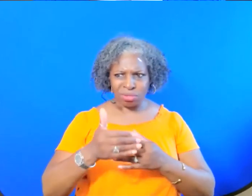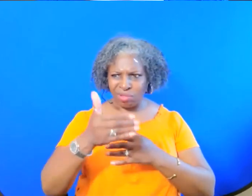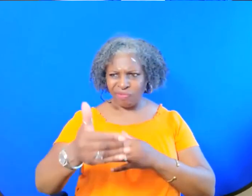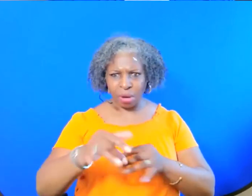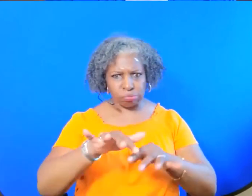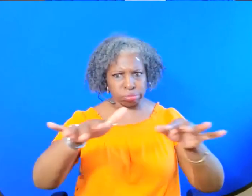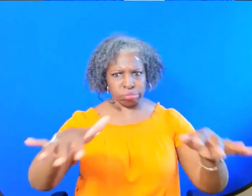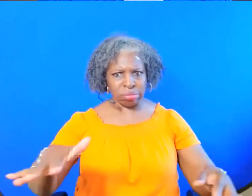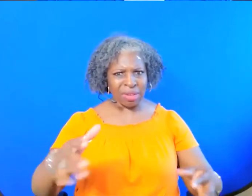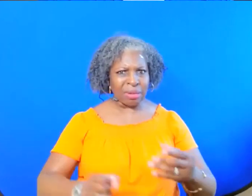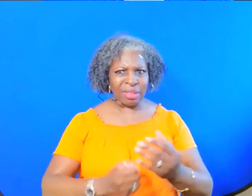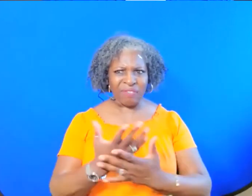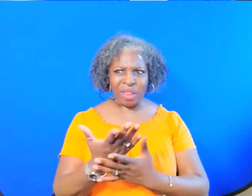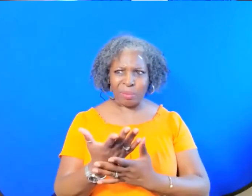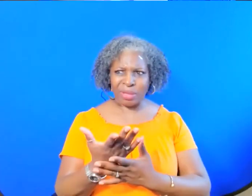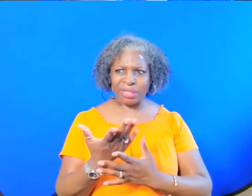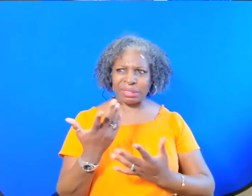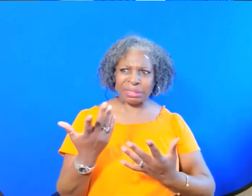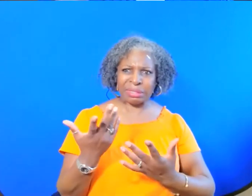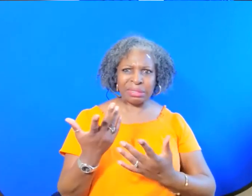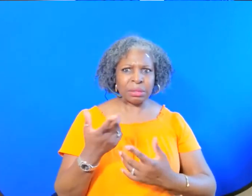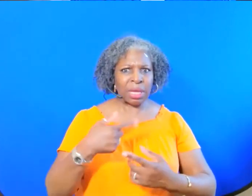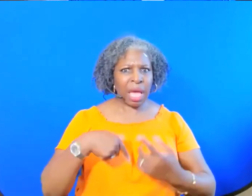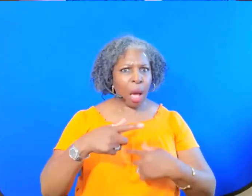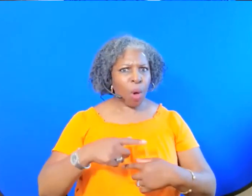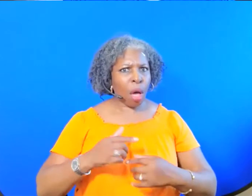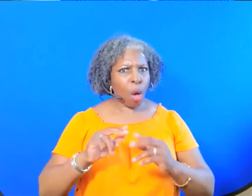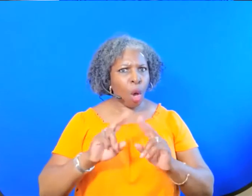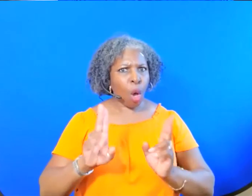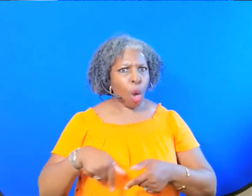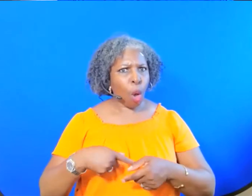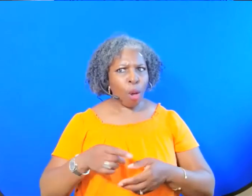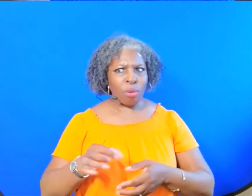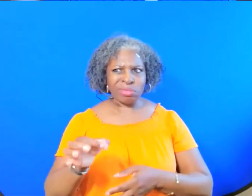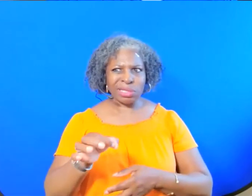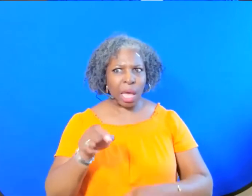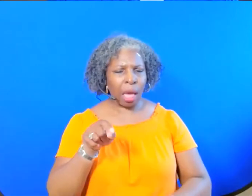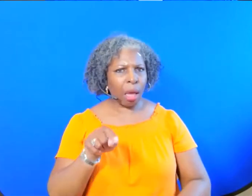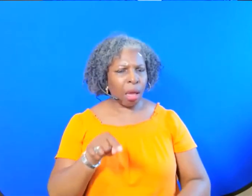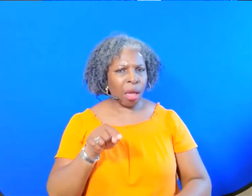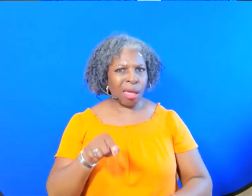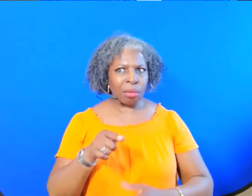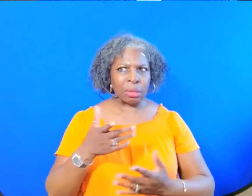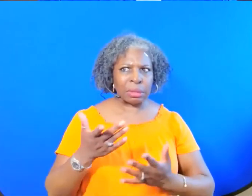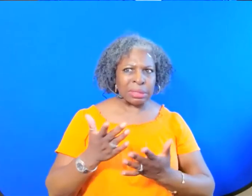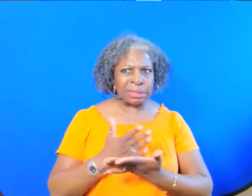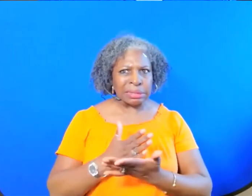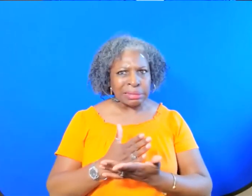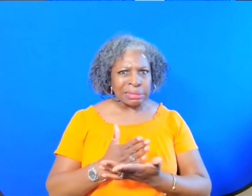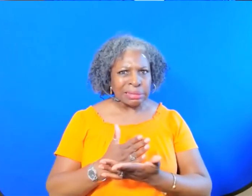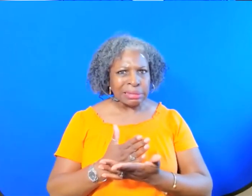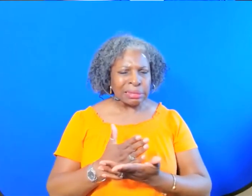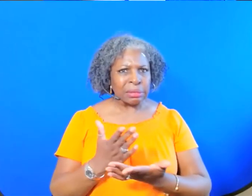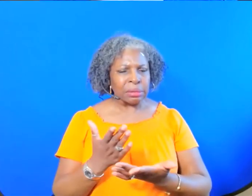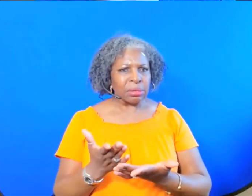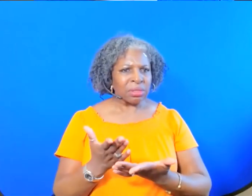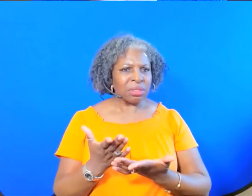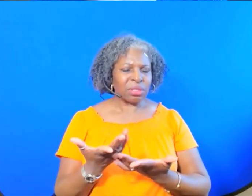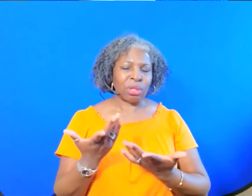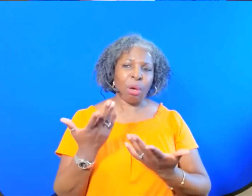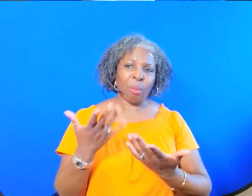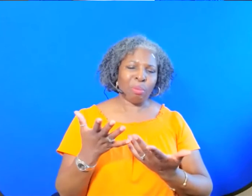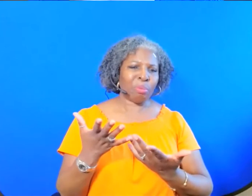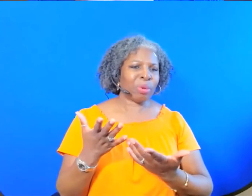I don't know I might be protesting it. And so, we worked with an anthropologist in New